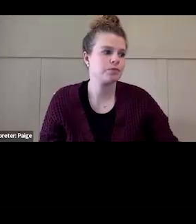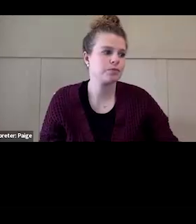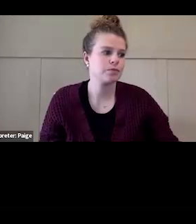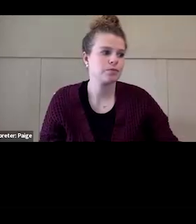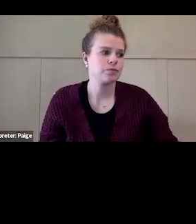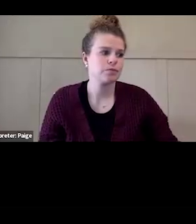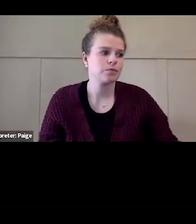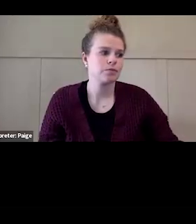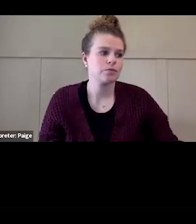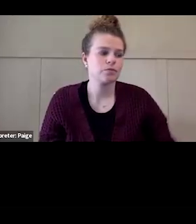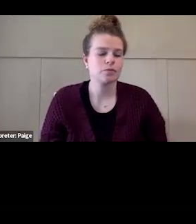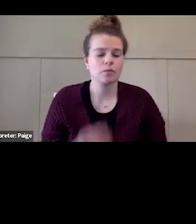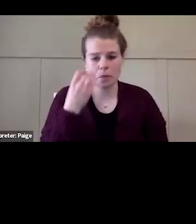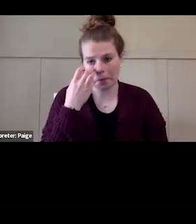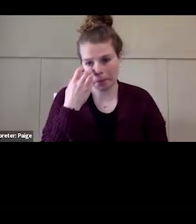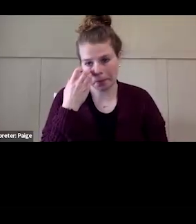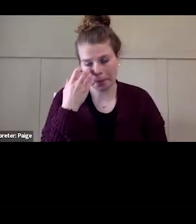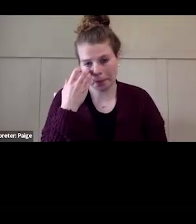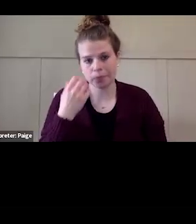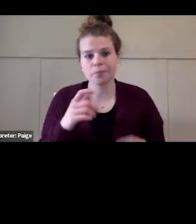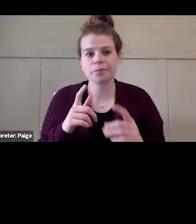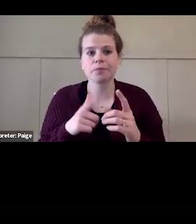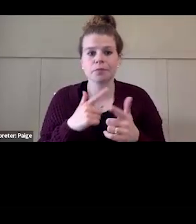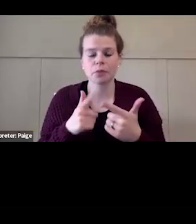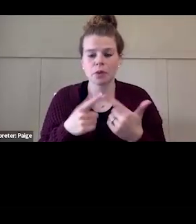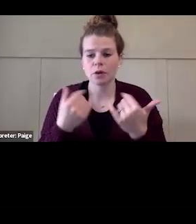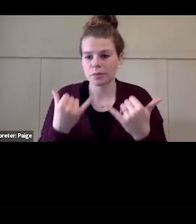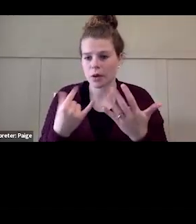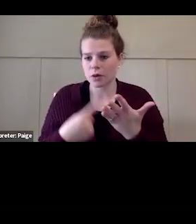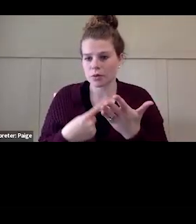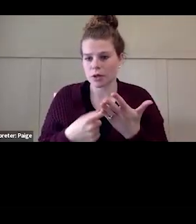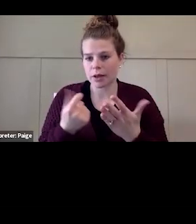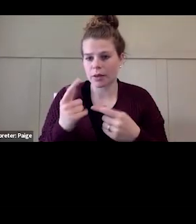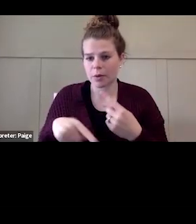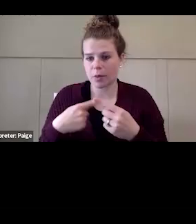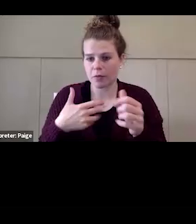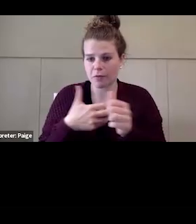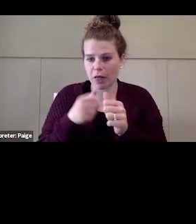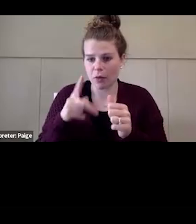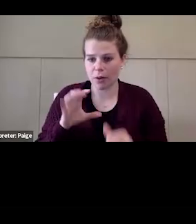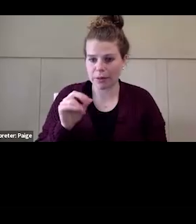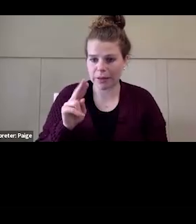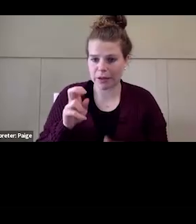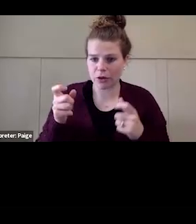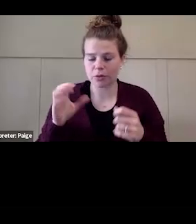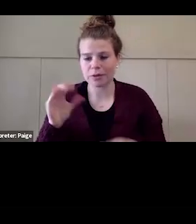And then I'll talk a little bit about our follow-up care and case management. So as I mentioned,